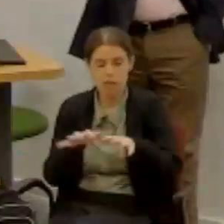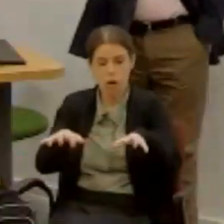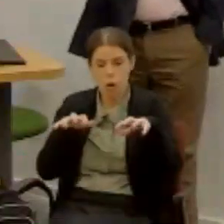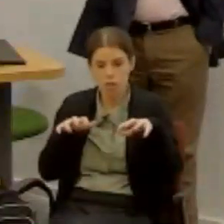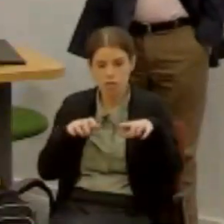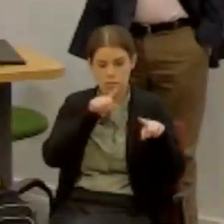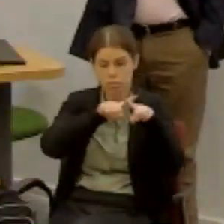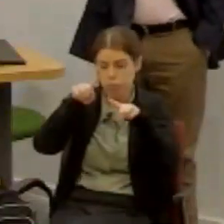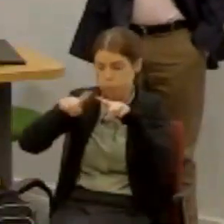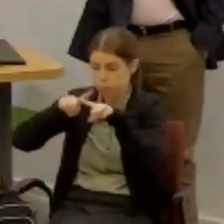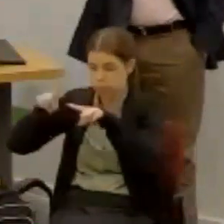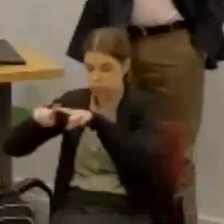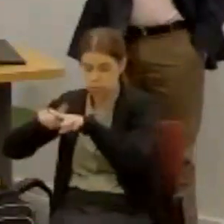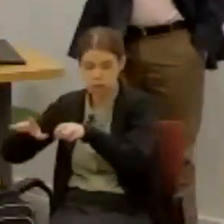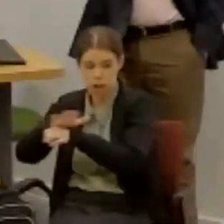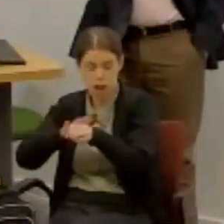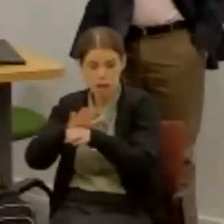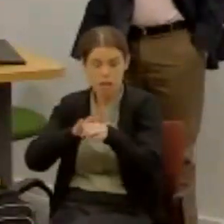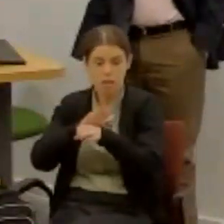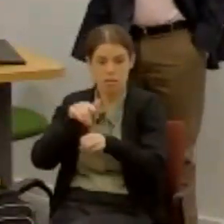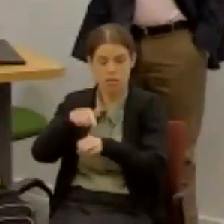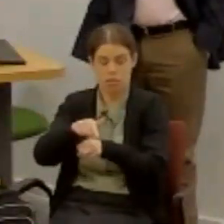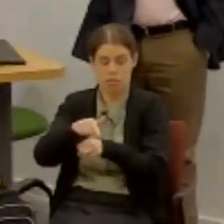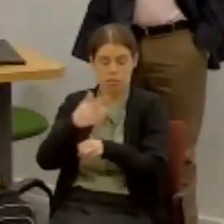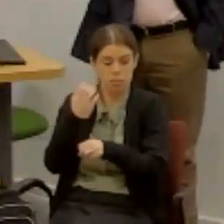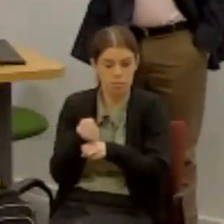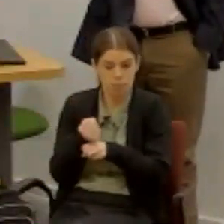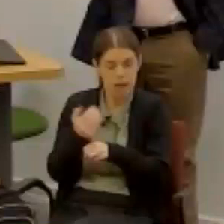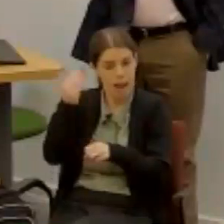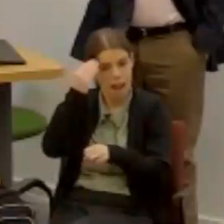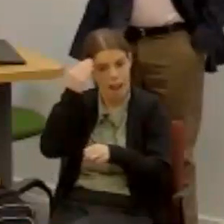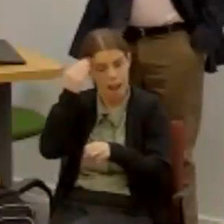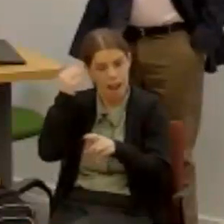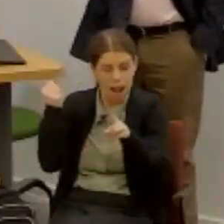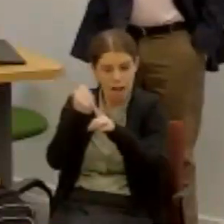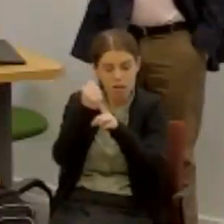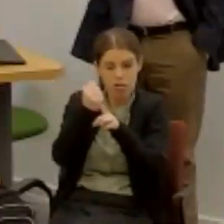in lots of circumstances where the common denominator is head injury, exposure, repetitive